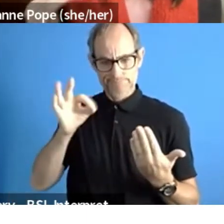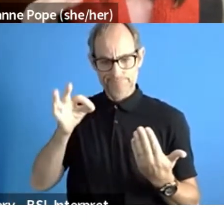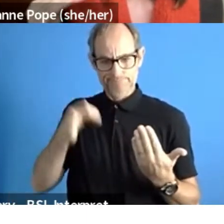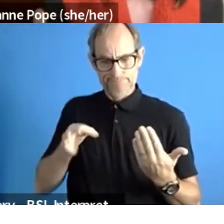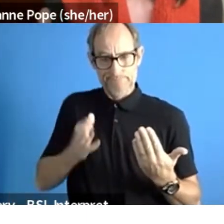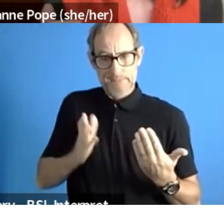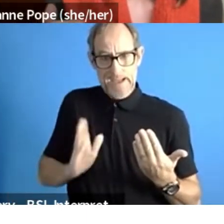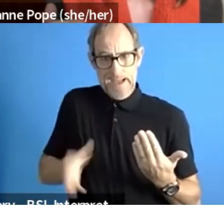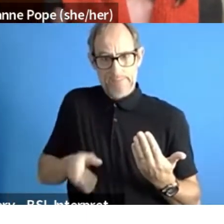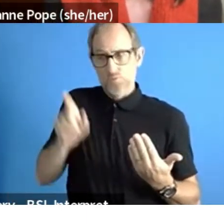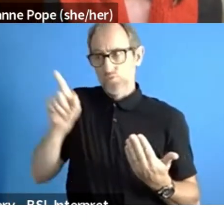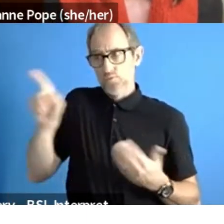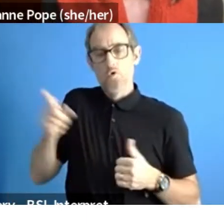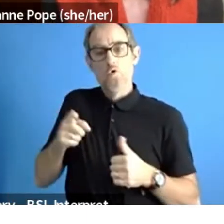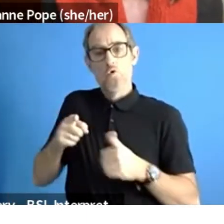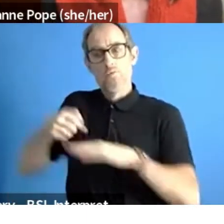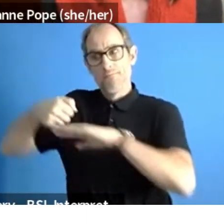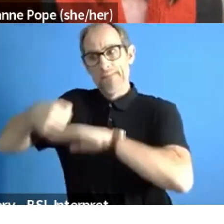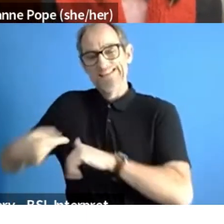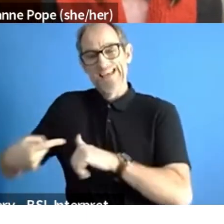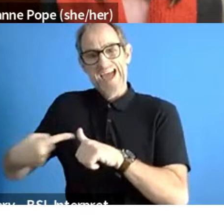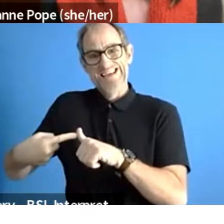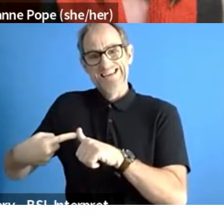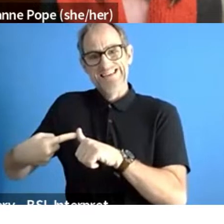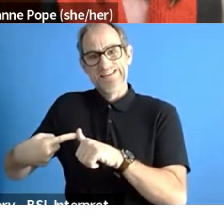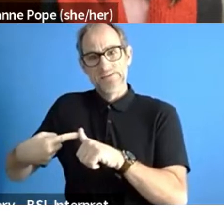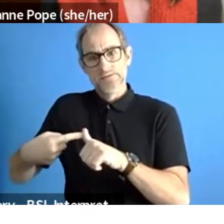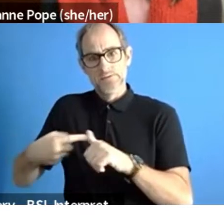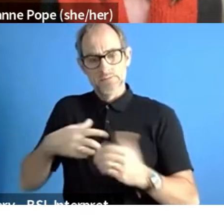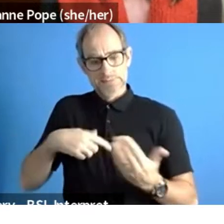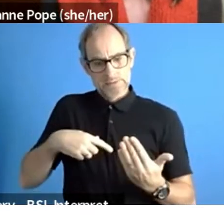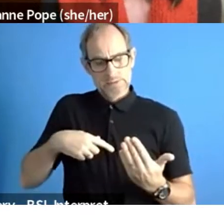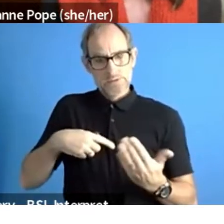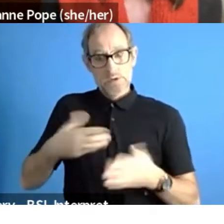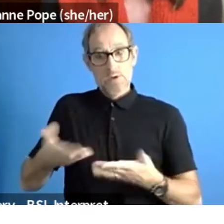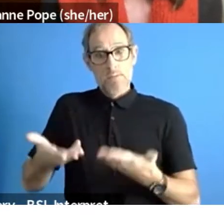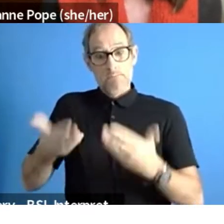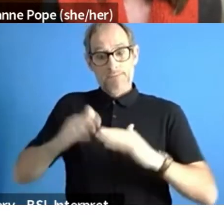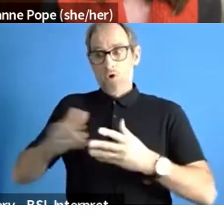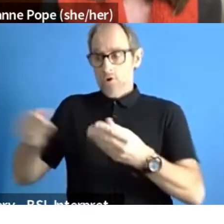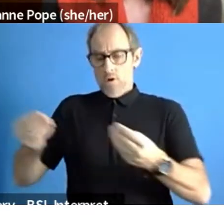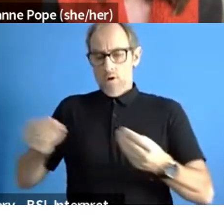the basic standards and we knew we needed to do a lot to bring Casebook